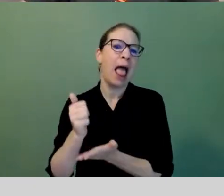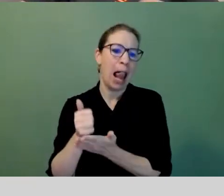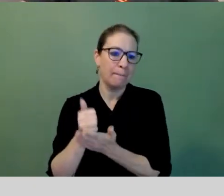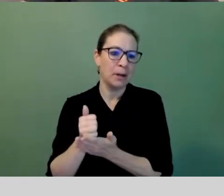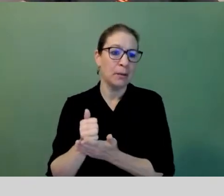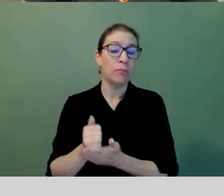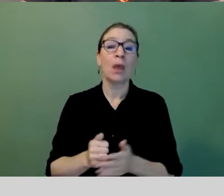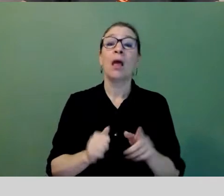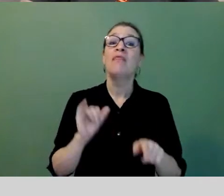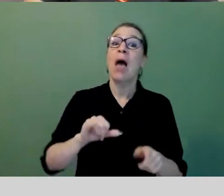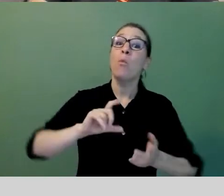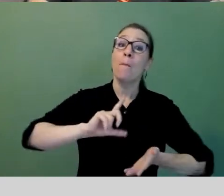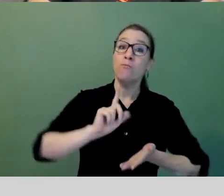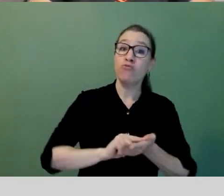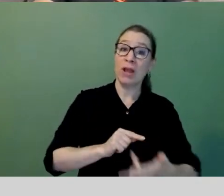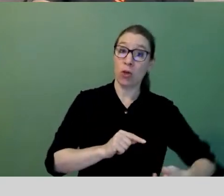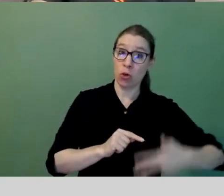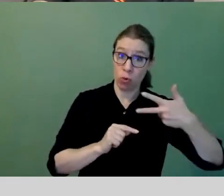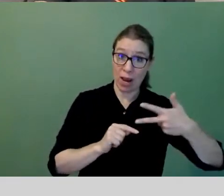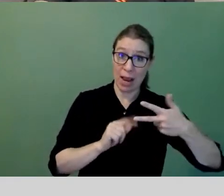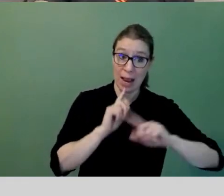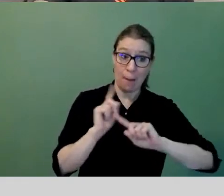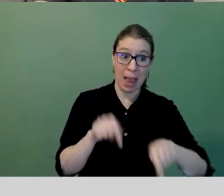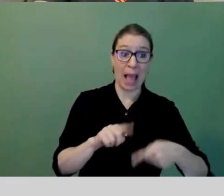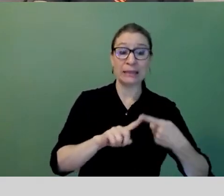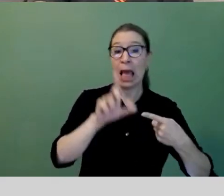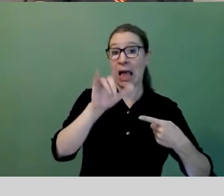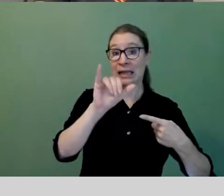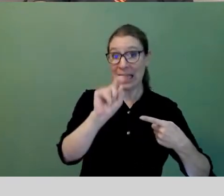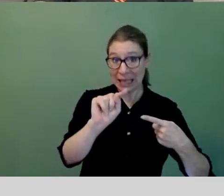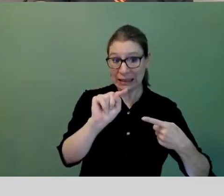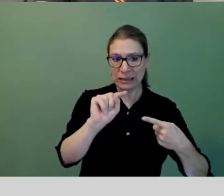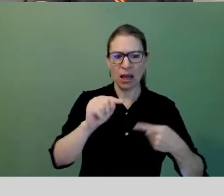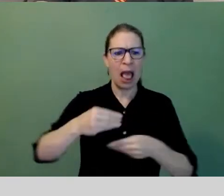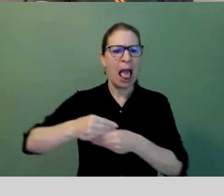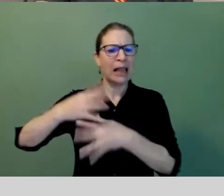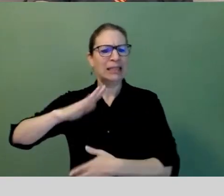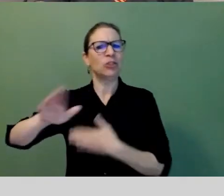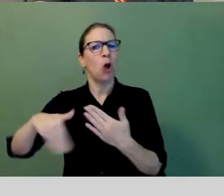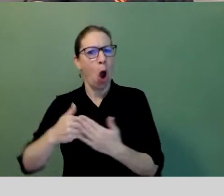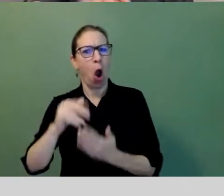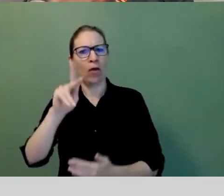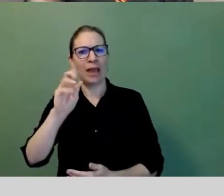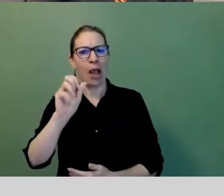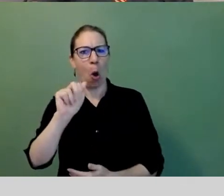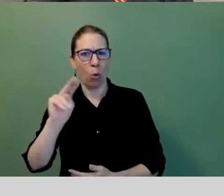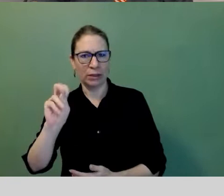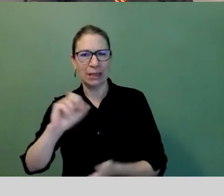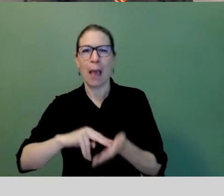cli.py prints the three commands, that is, list command lists all the koans. All the koans here means